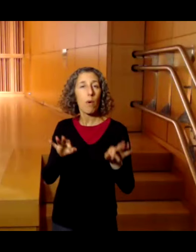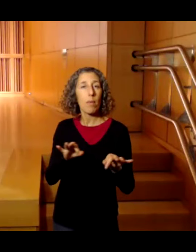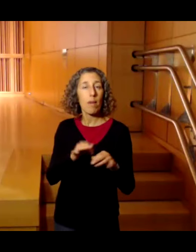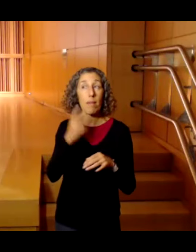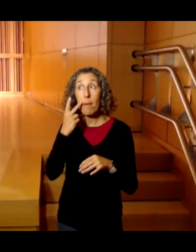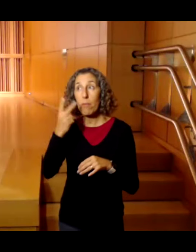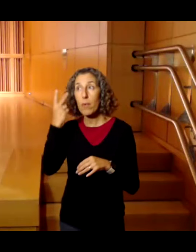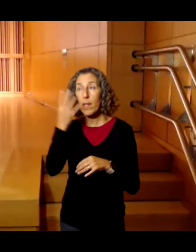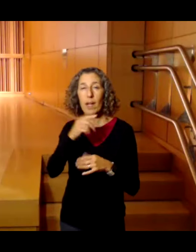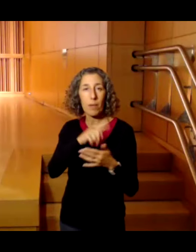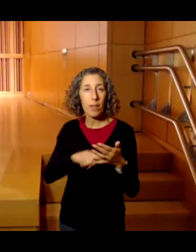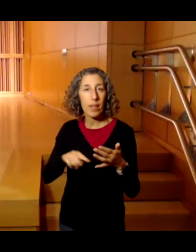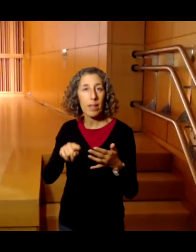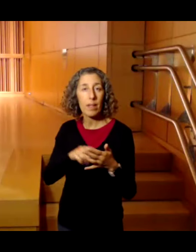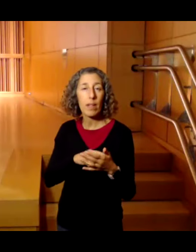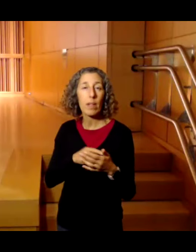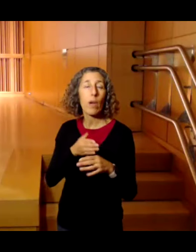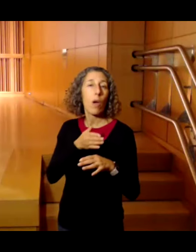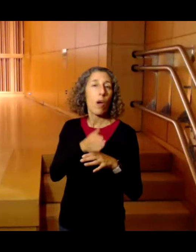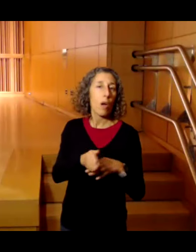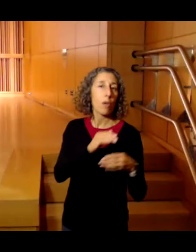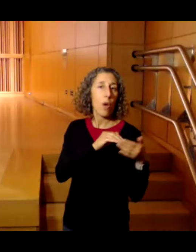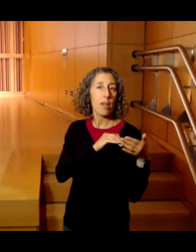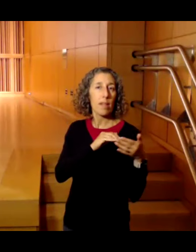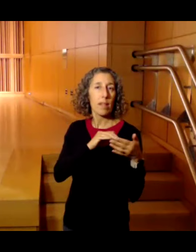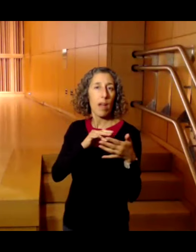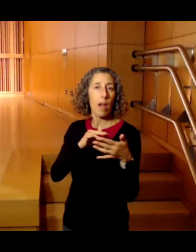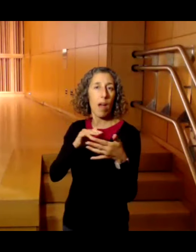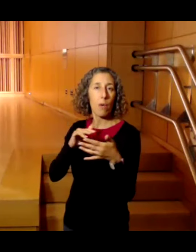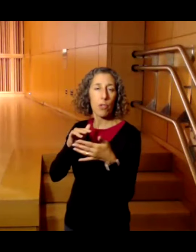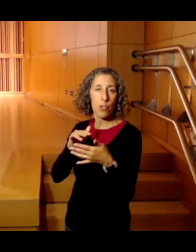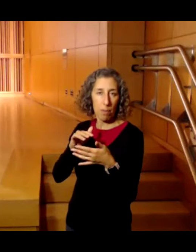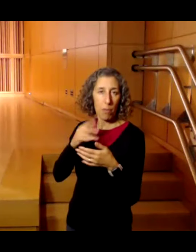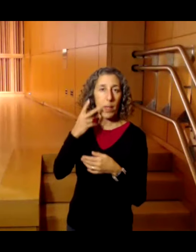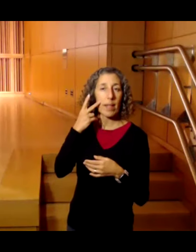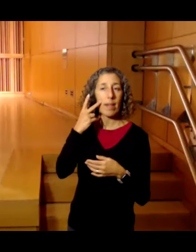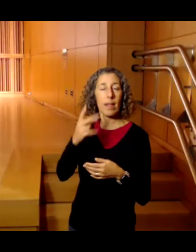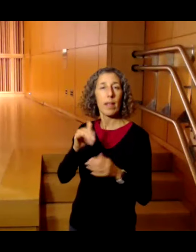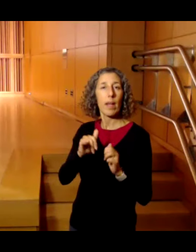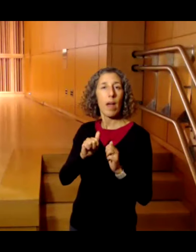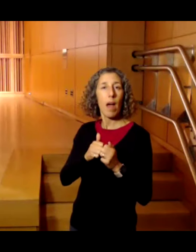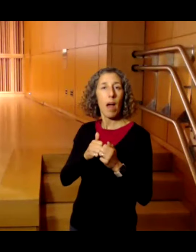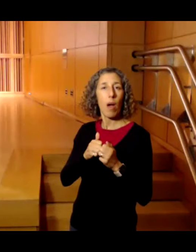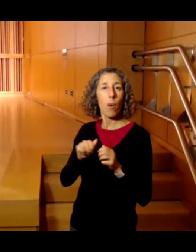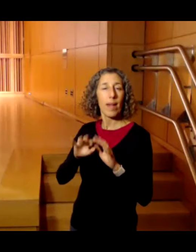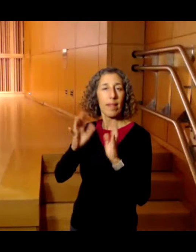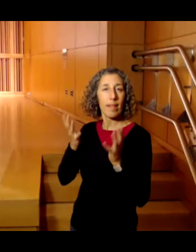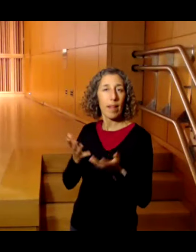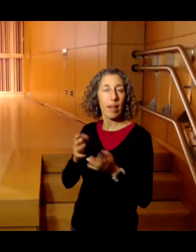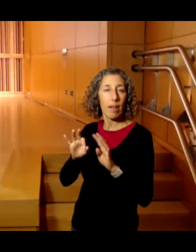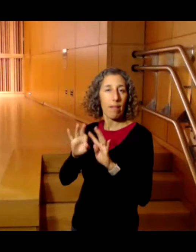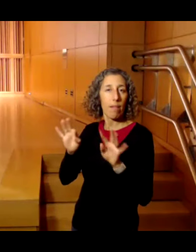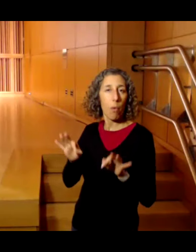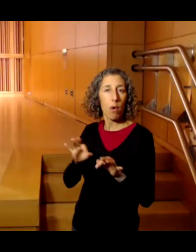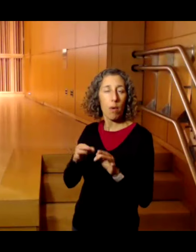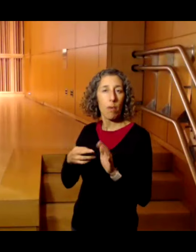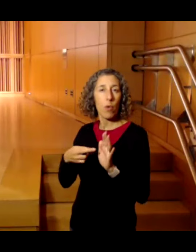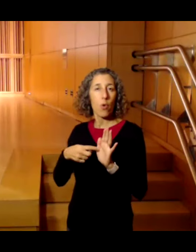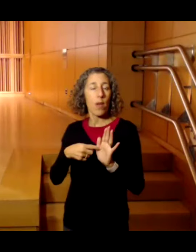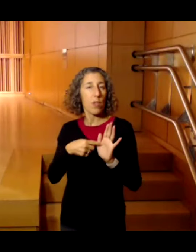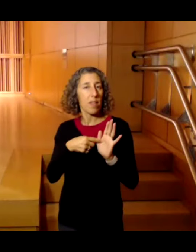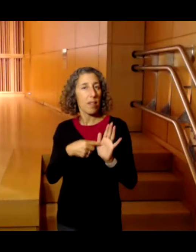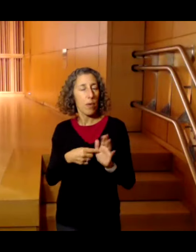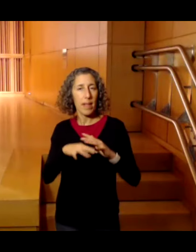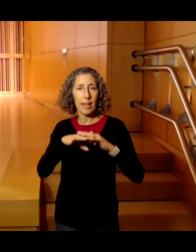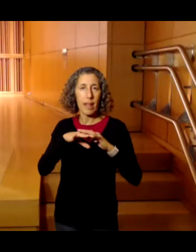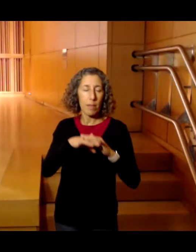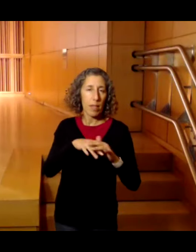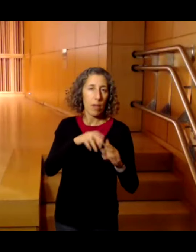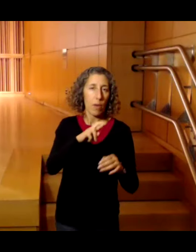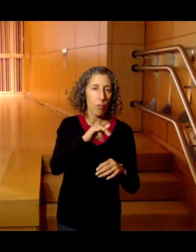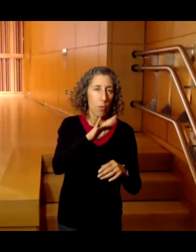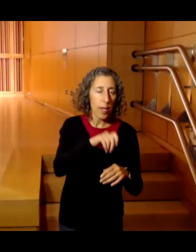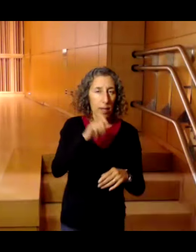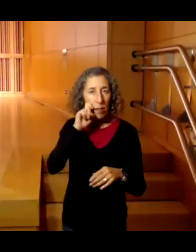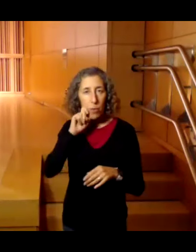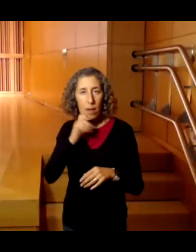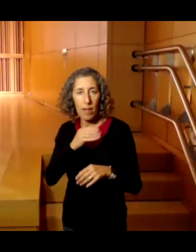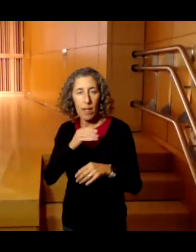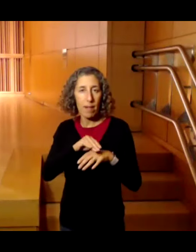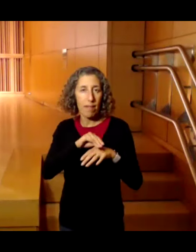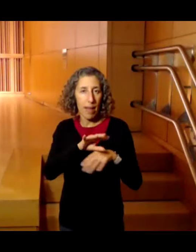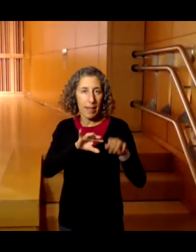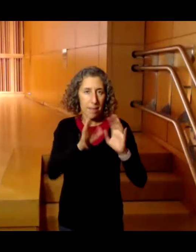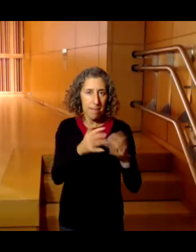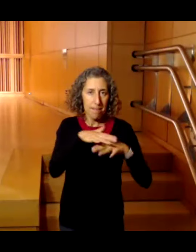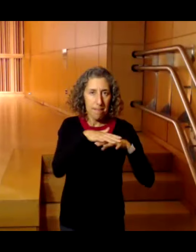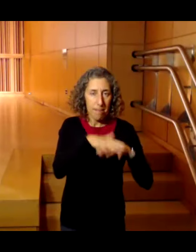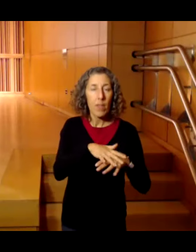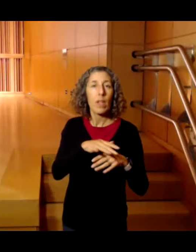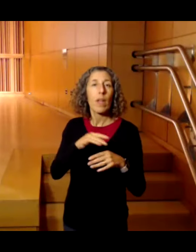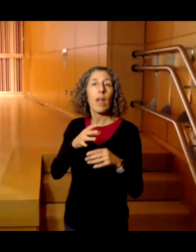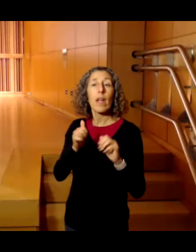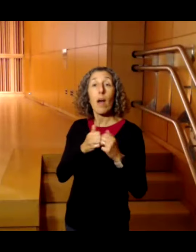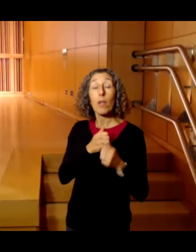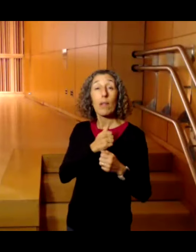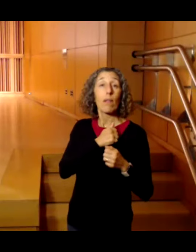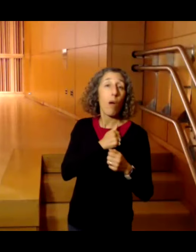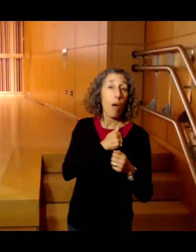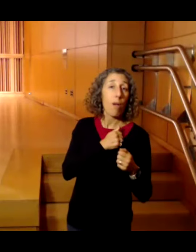Across his scholarship. He examines how aesthetic form of… registers the entanglements of race, sexuality, and affect how literature and film turns loss, intimacy, and endurance into forms.